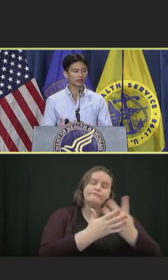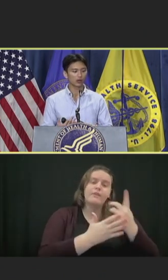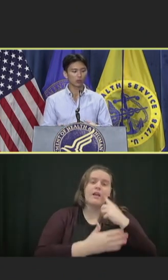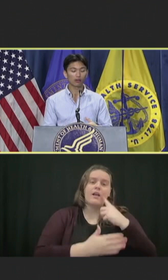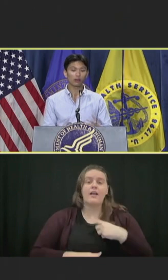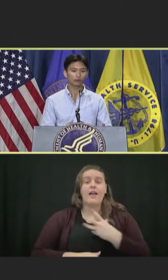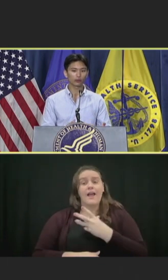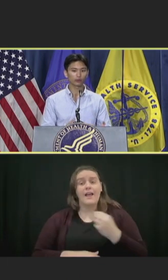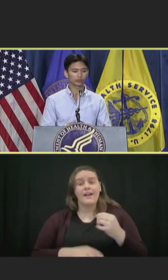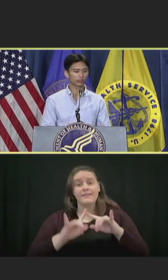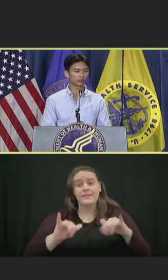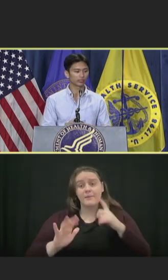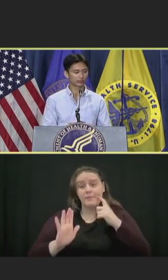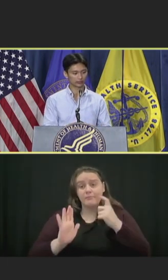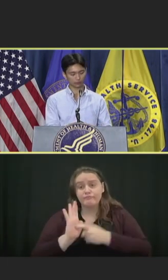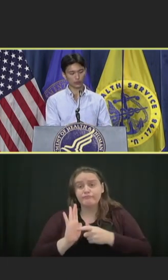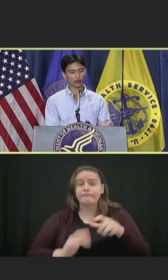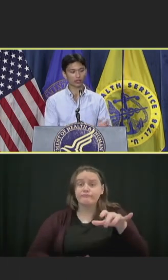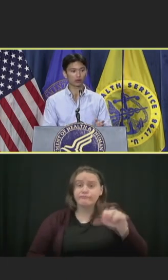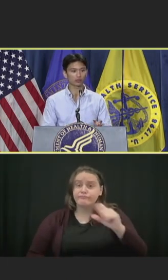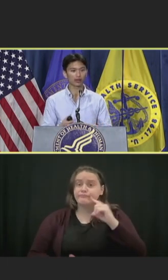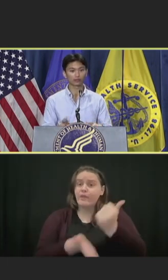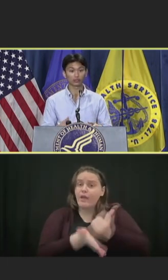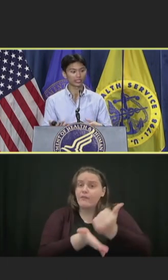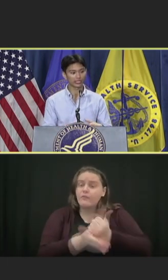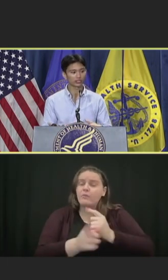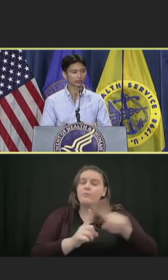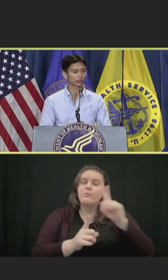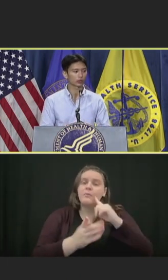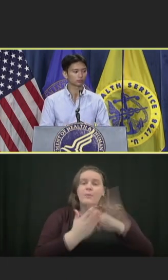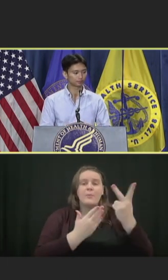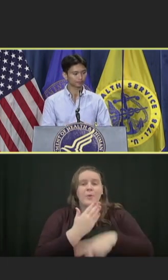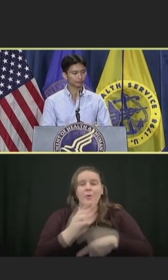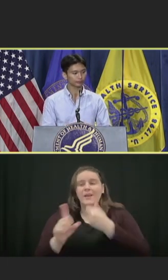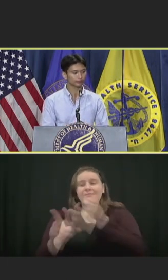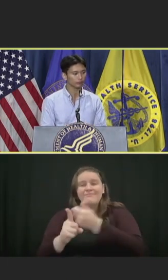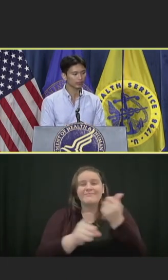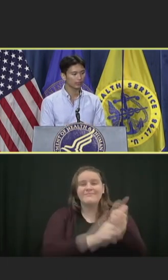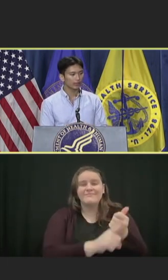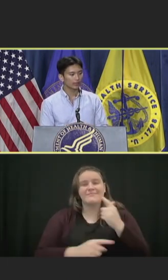while helpful, you know, these programs are -- also have their limitations as well.